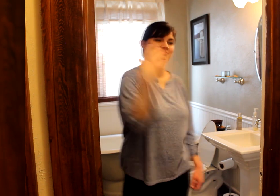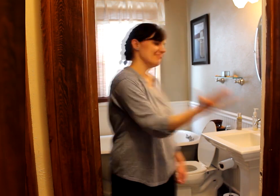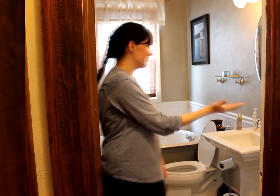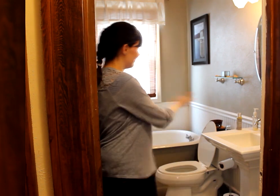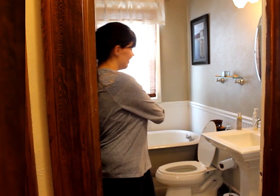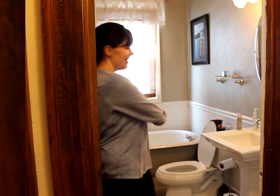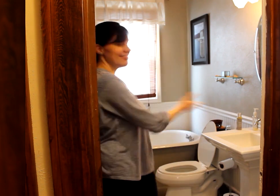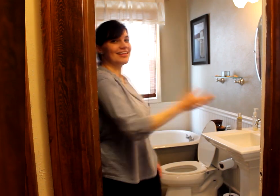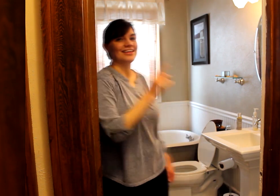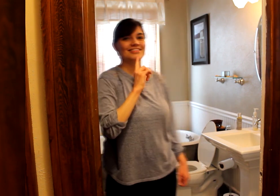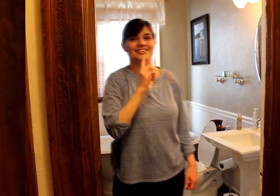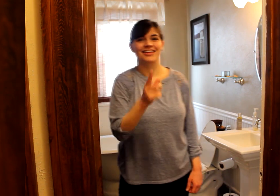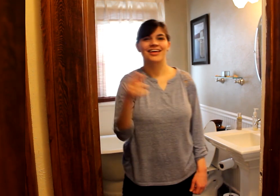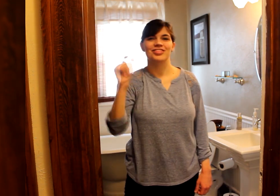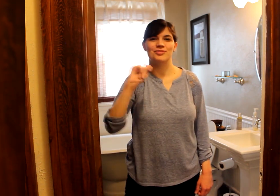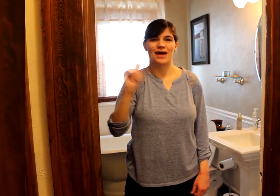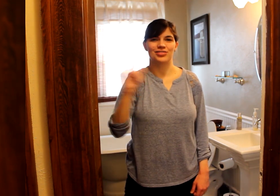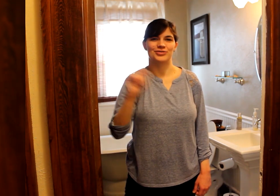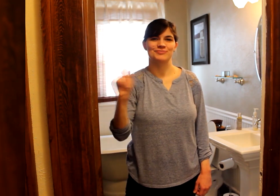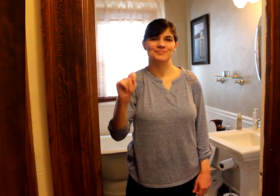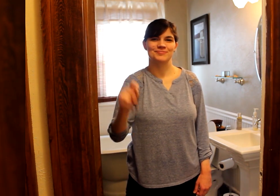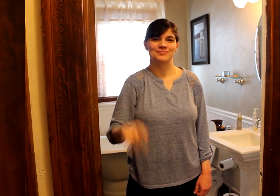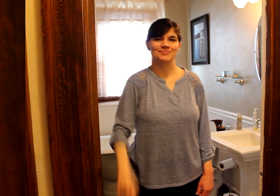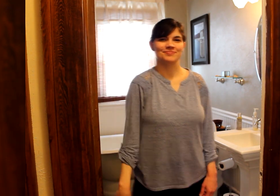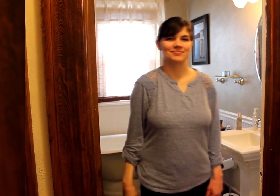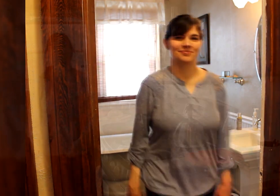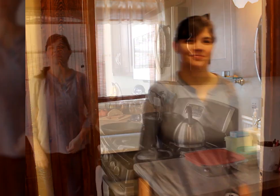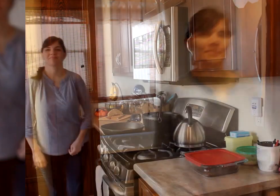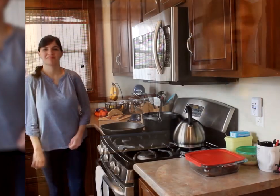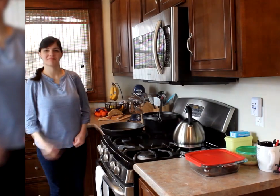This is the bathroom.